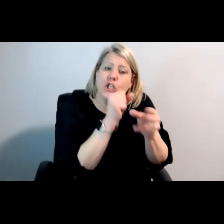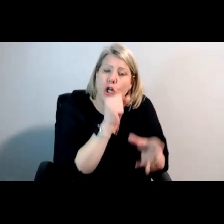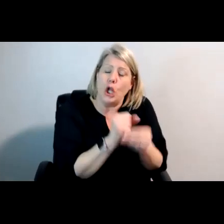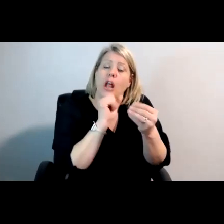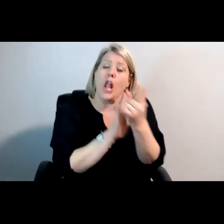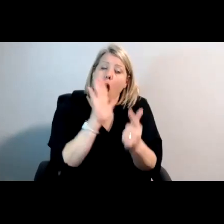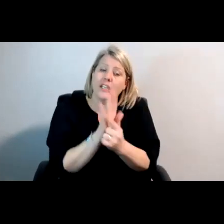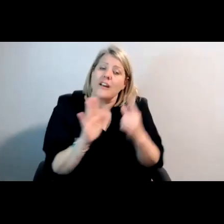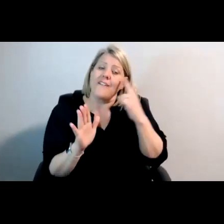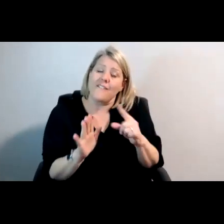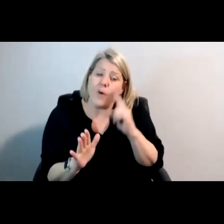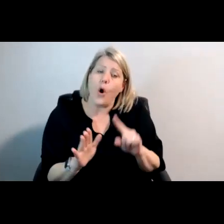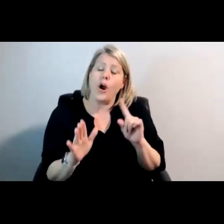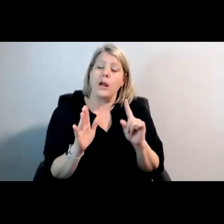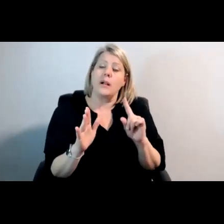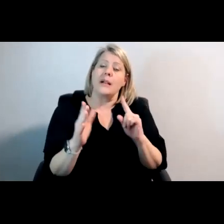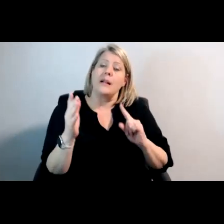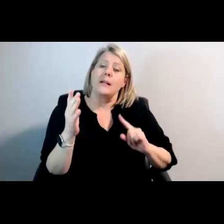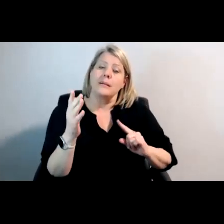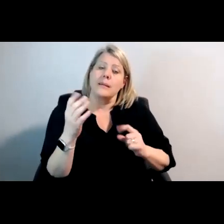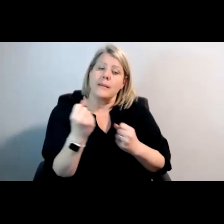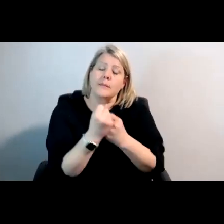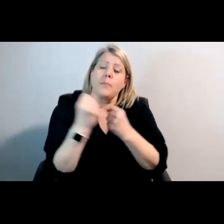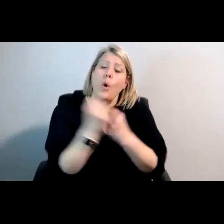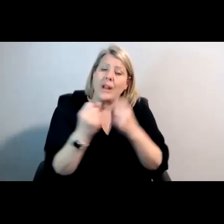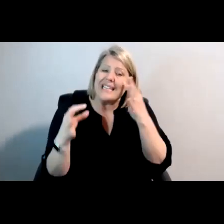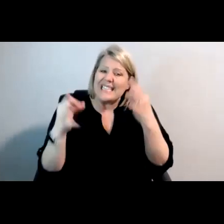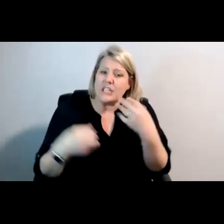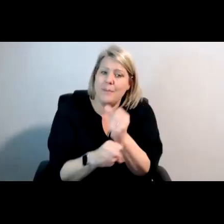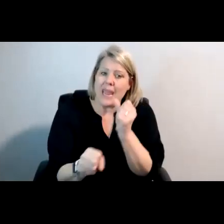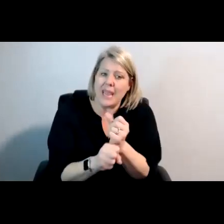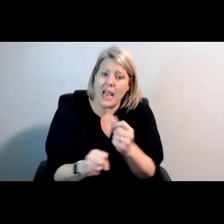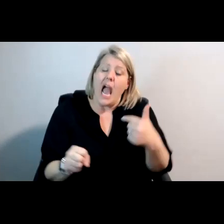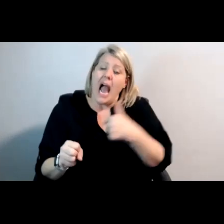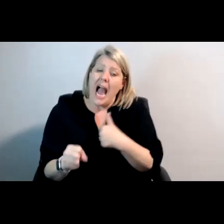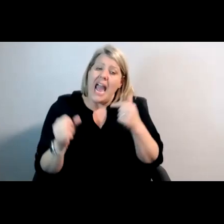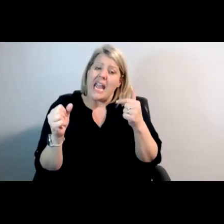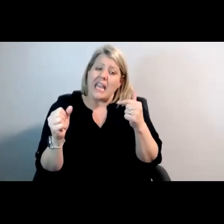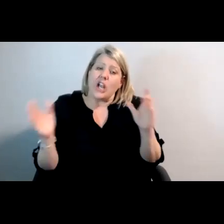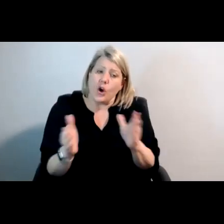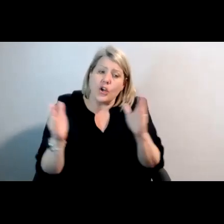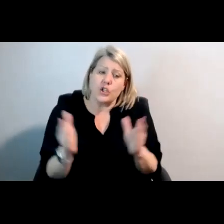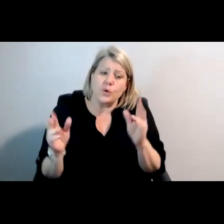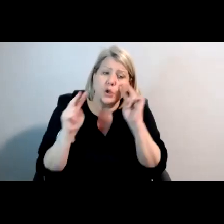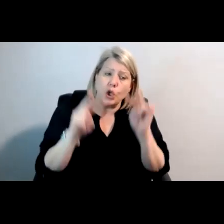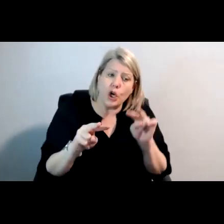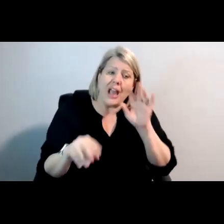in other areas of their law. So I really encourage you to visit supporteddecisionmaking.org for more information about these states.